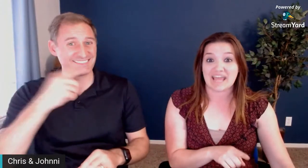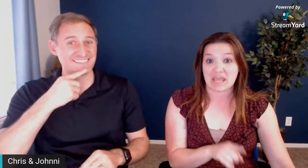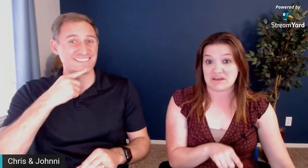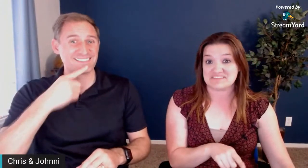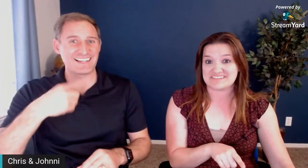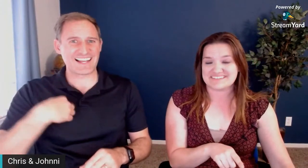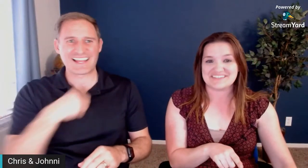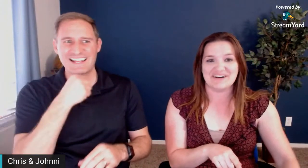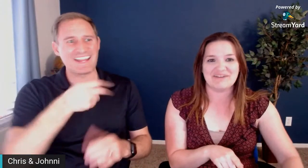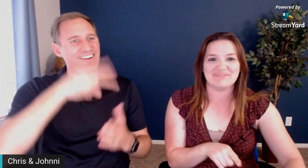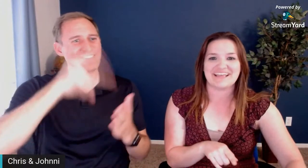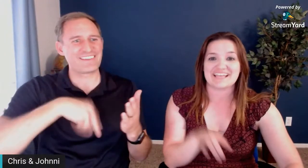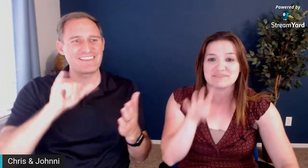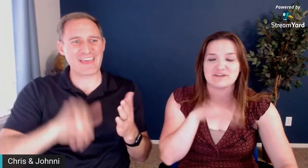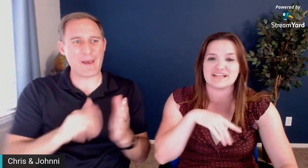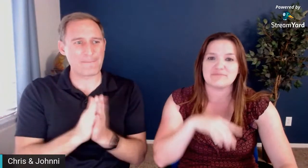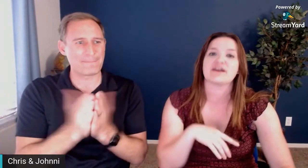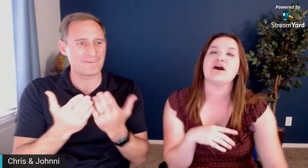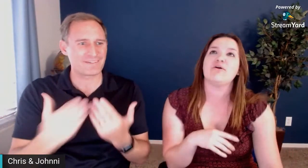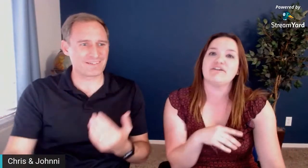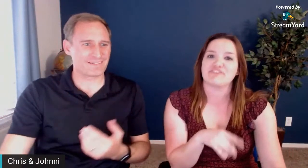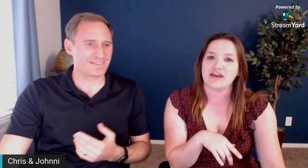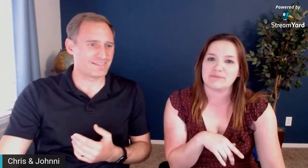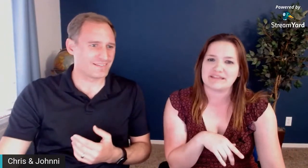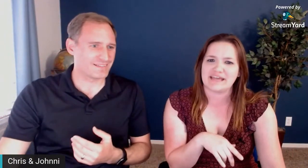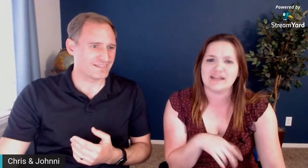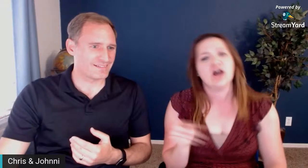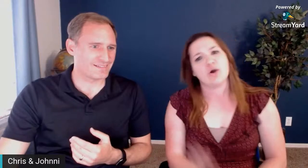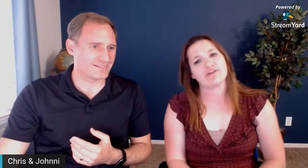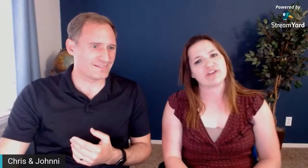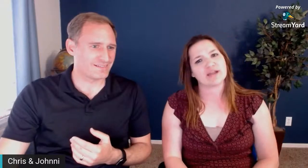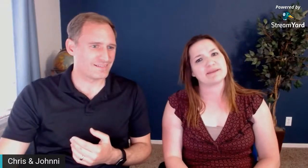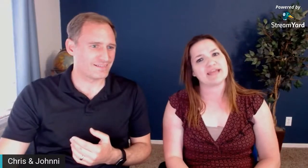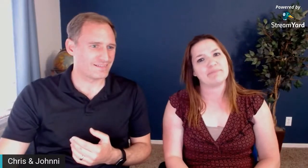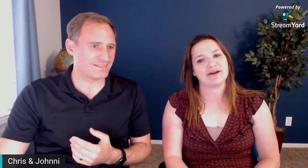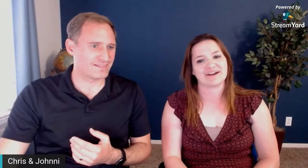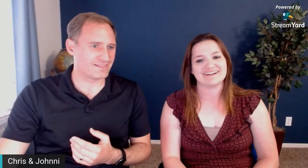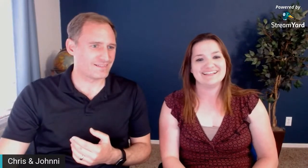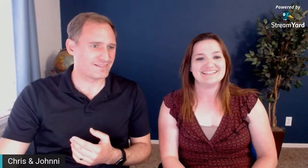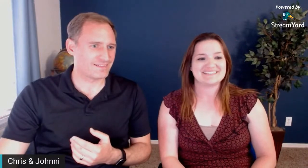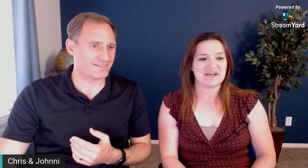eight months so i'm like as i'm reading i'm like oh i forgot about that i forgot about that part so